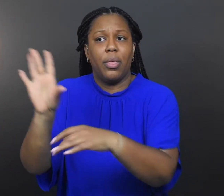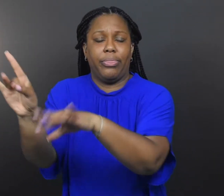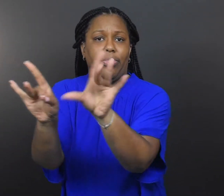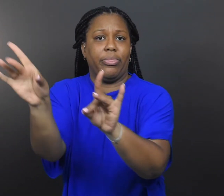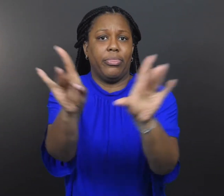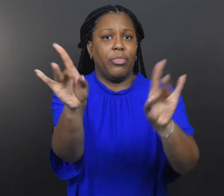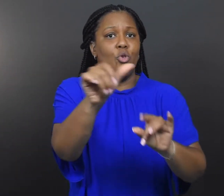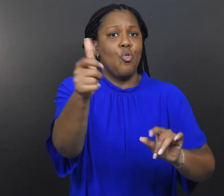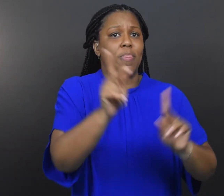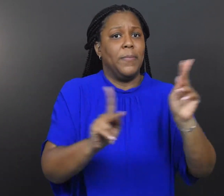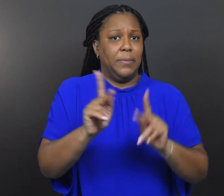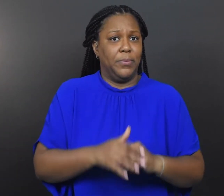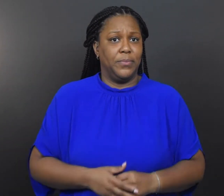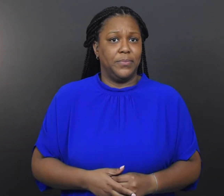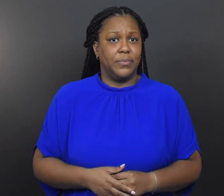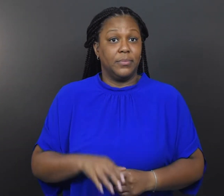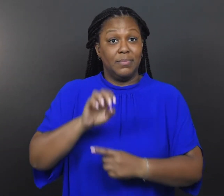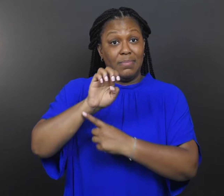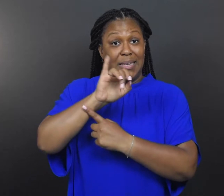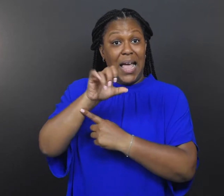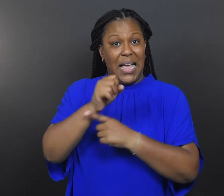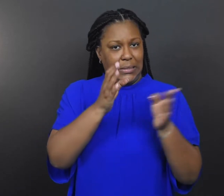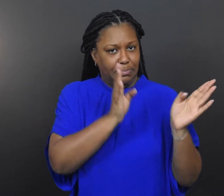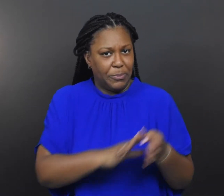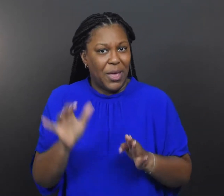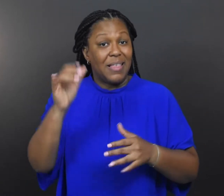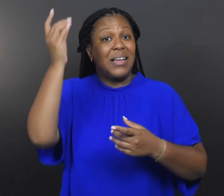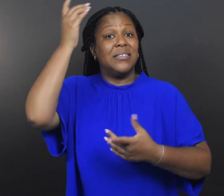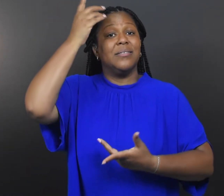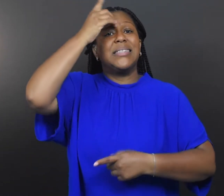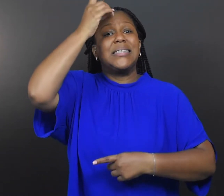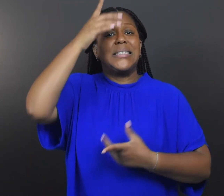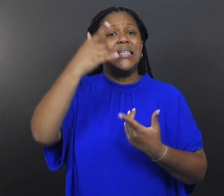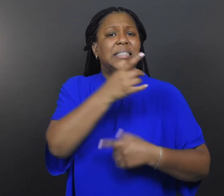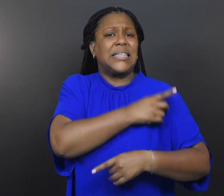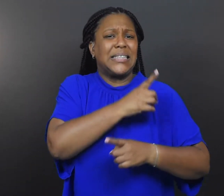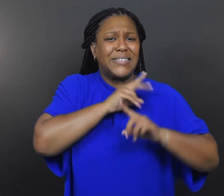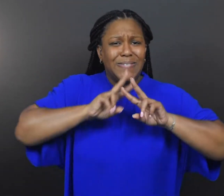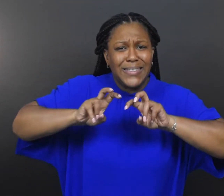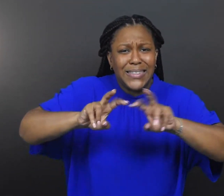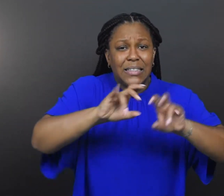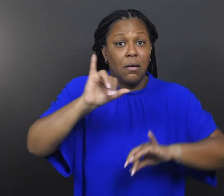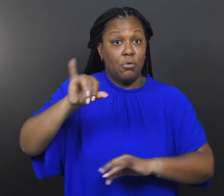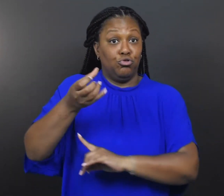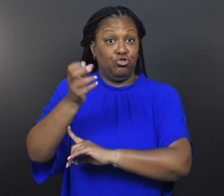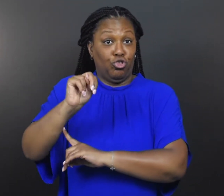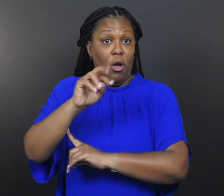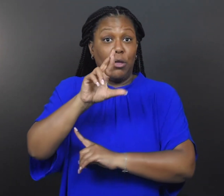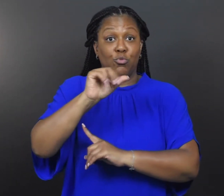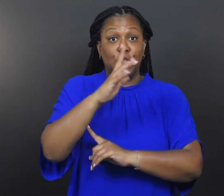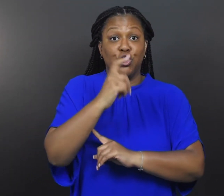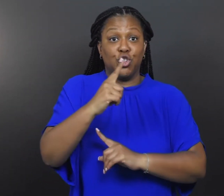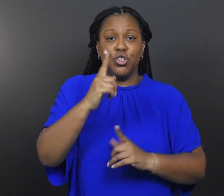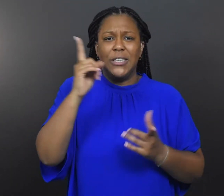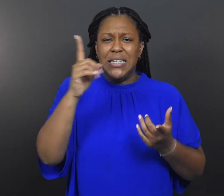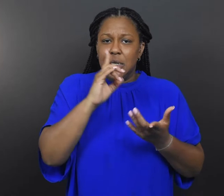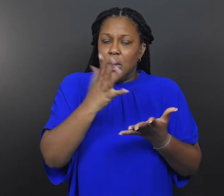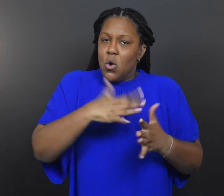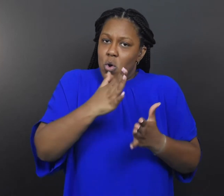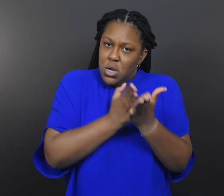EIS prepares disease detectives like Jon and Rachael rigorously to respond to public health